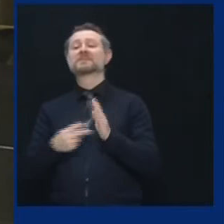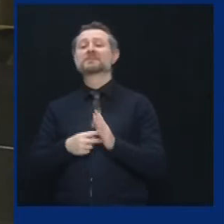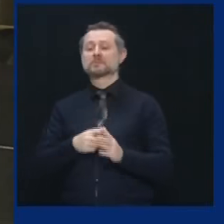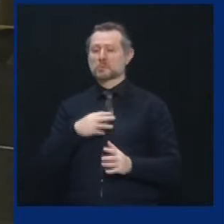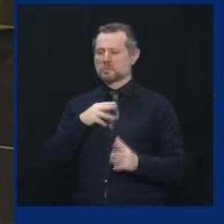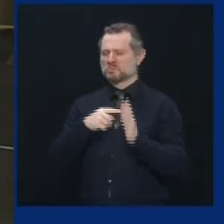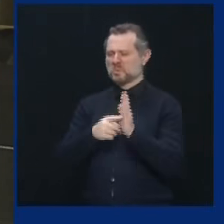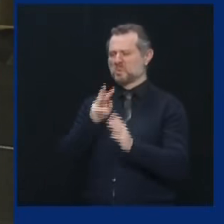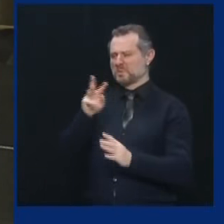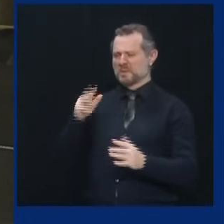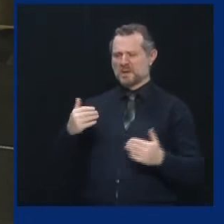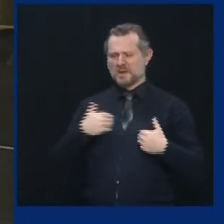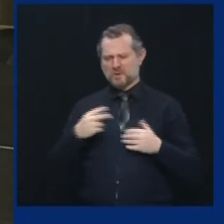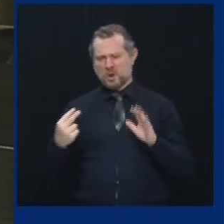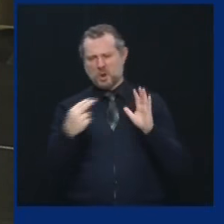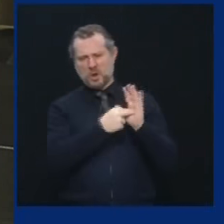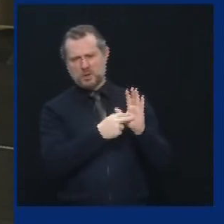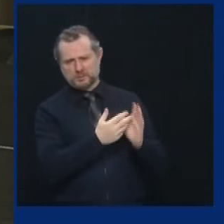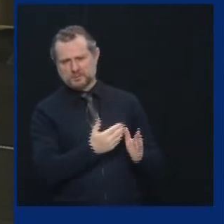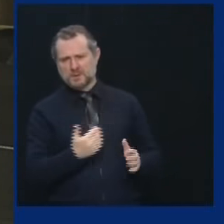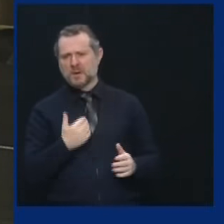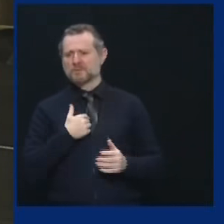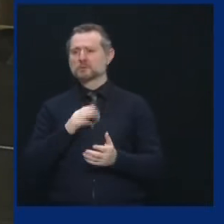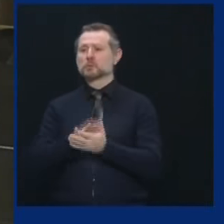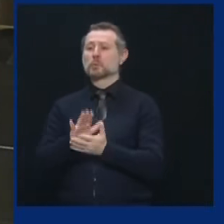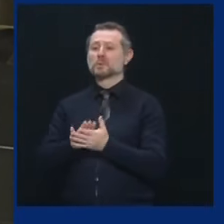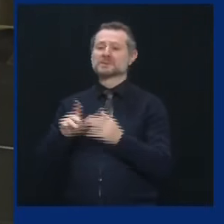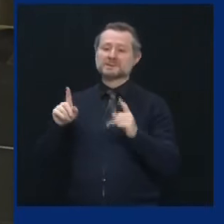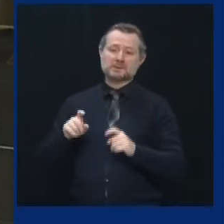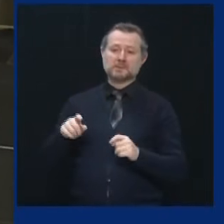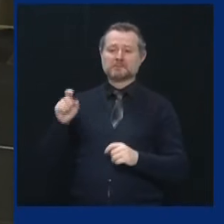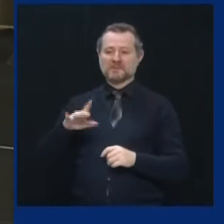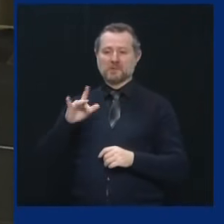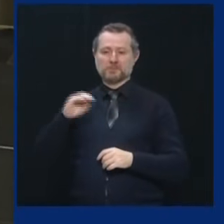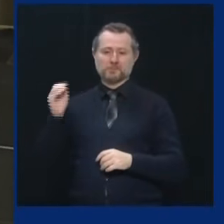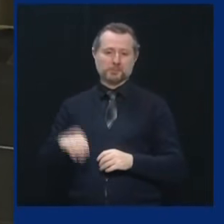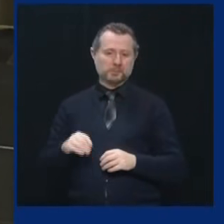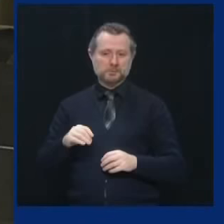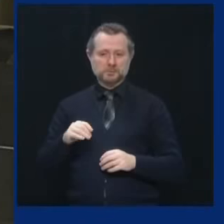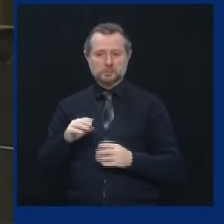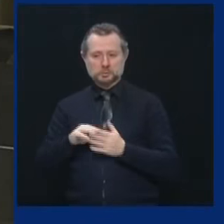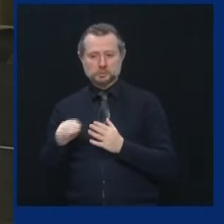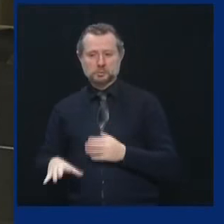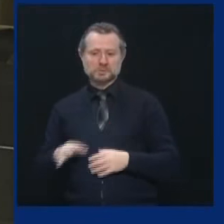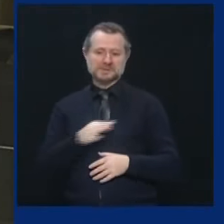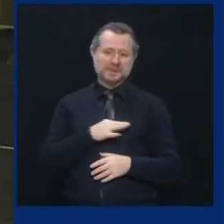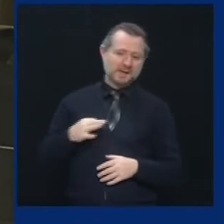WE LIKE TO HAVE CONTROL IN LIFE. THAT IS A HUMAN CONDITION.